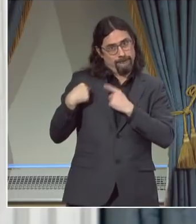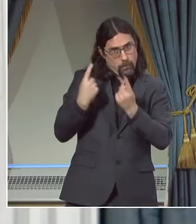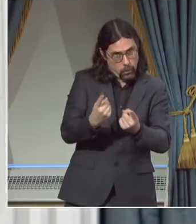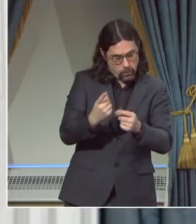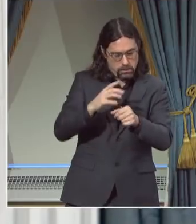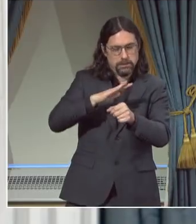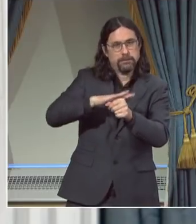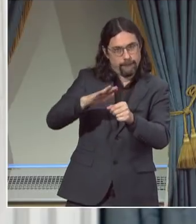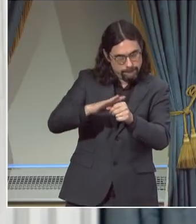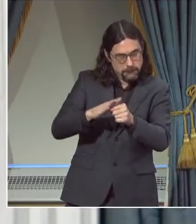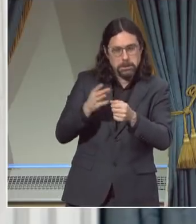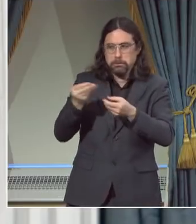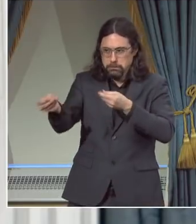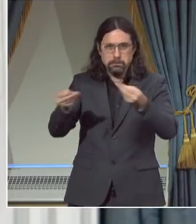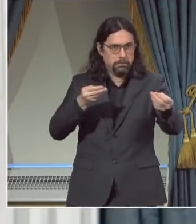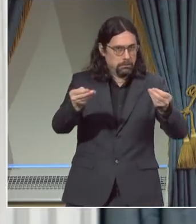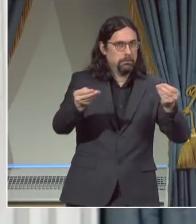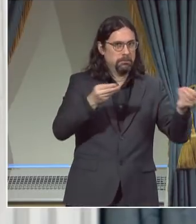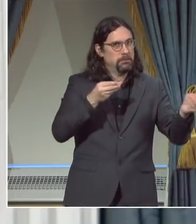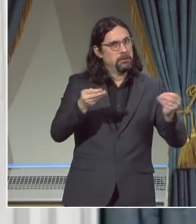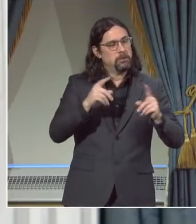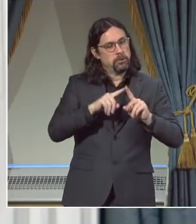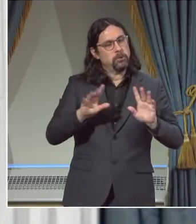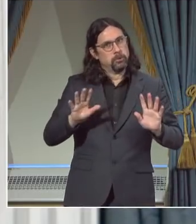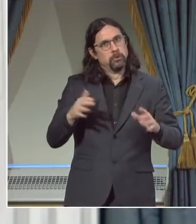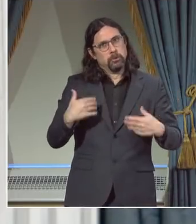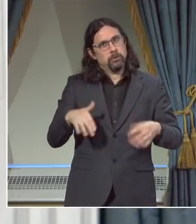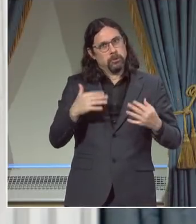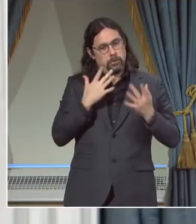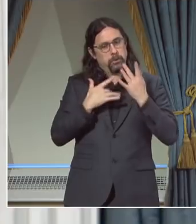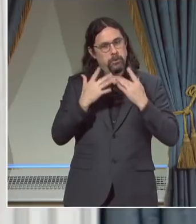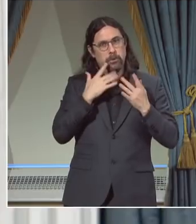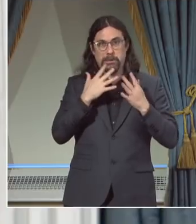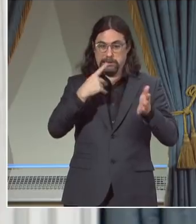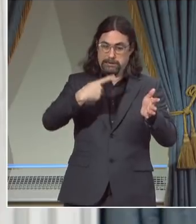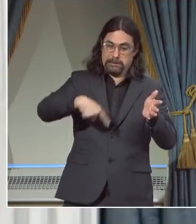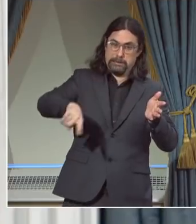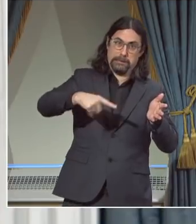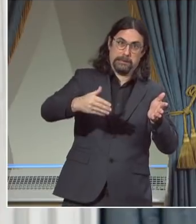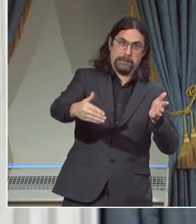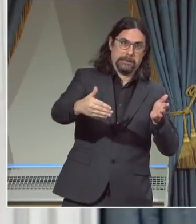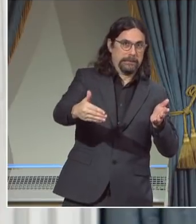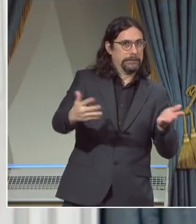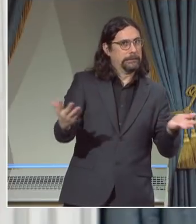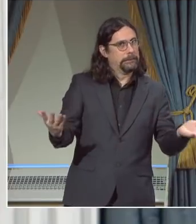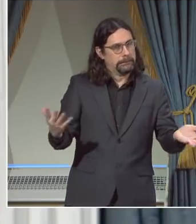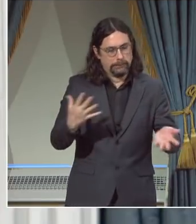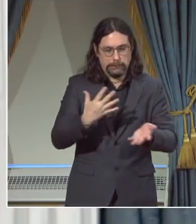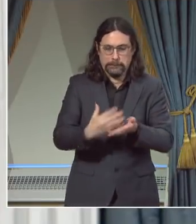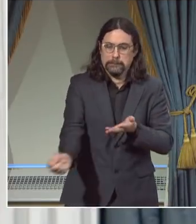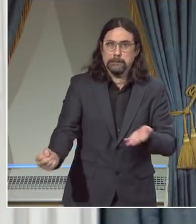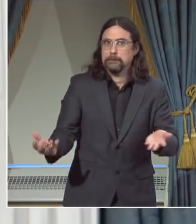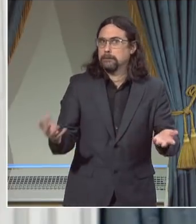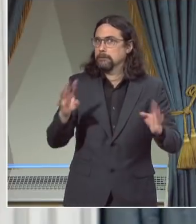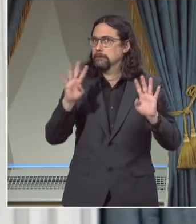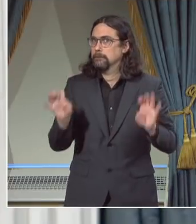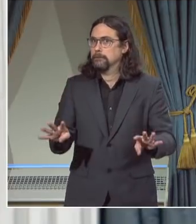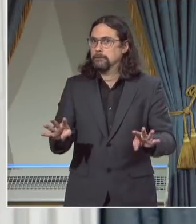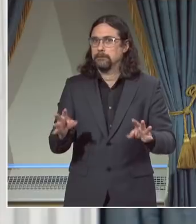WE'RE SOGR AEFTUL TO YOU, MR. MAYOR, FOR ADVOCATING FOR OUR HEALTH CARE